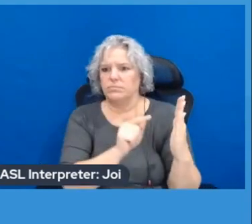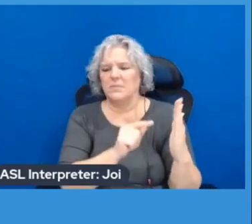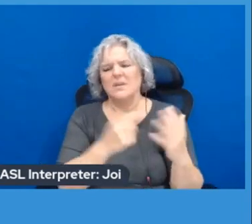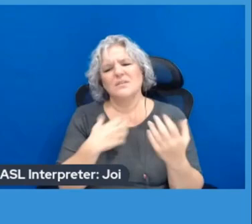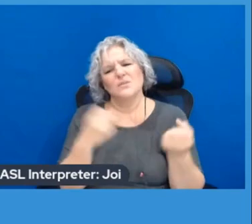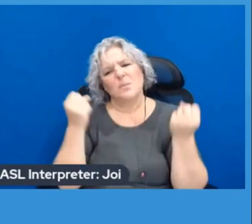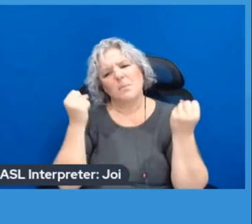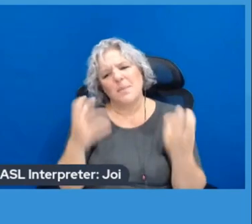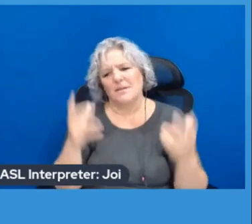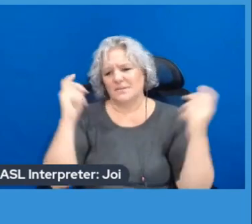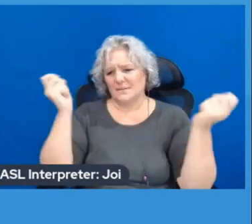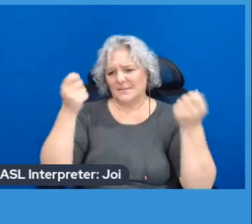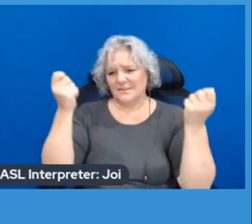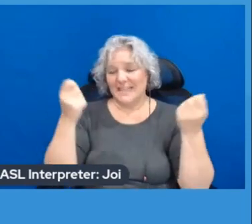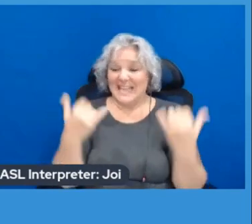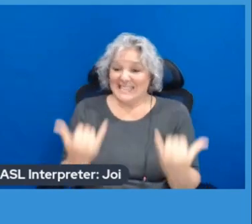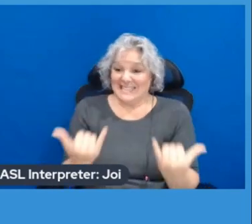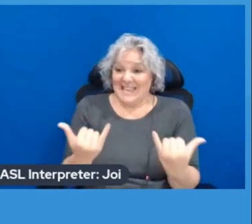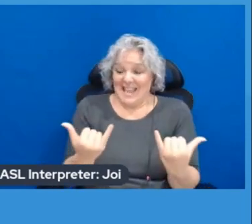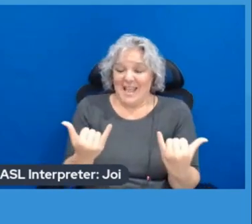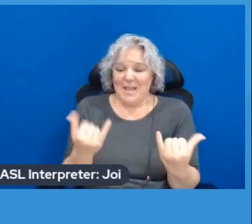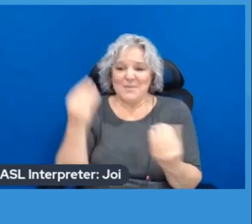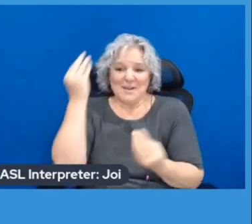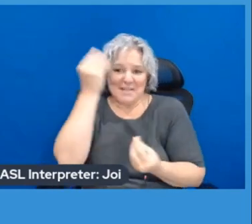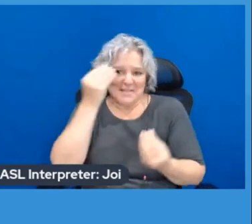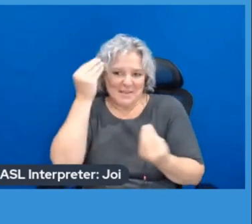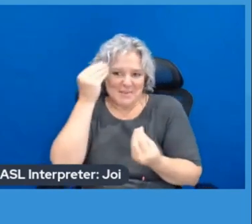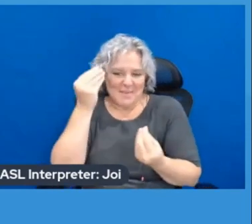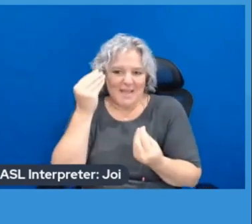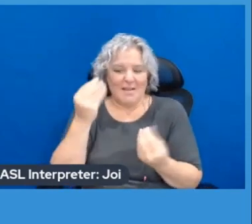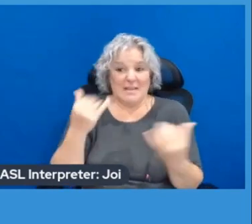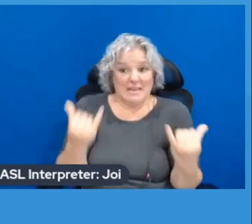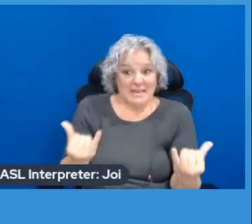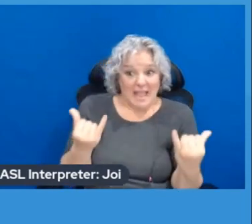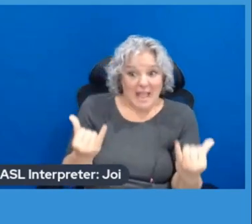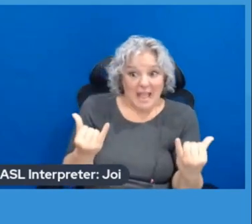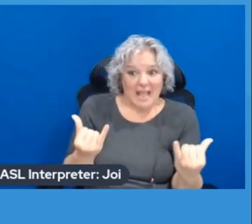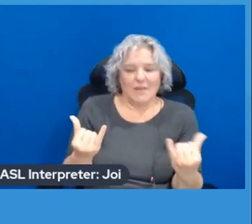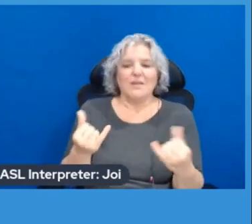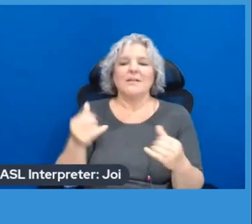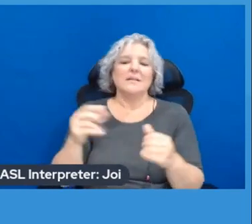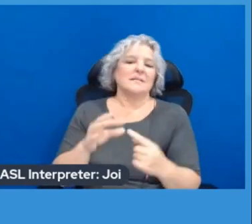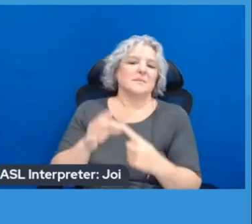And today we're gonna look at what is informing our work for the present with a keynote followed by a panel